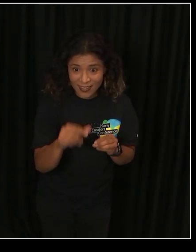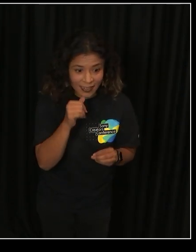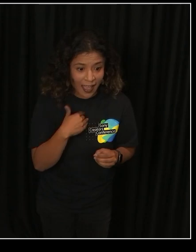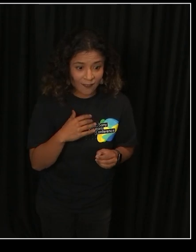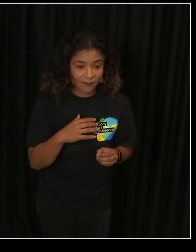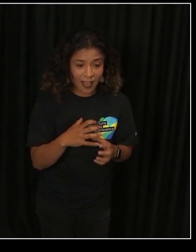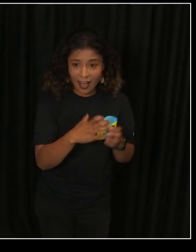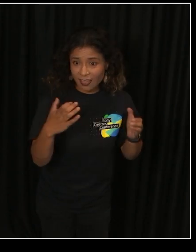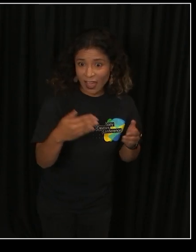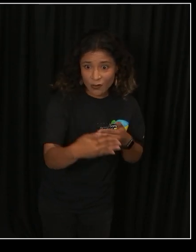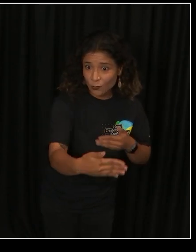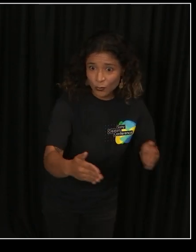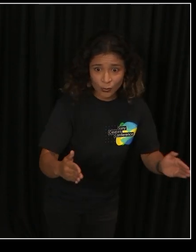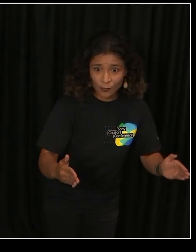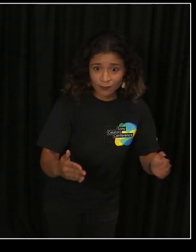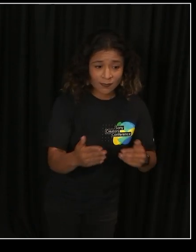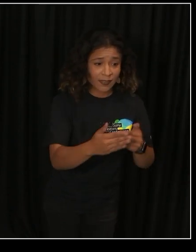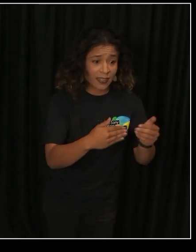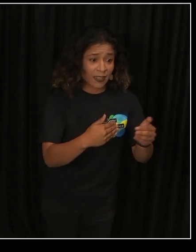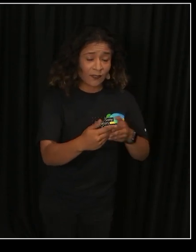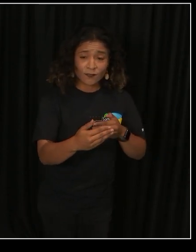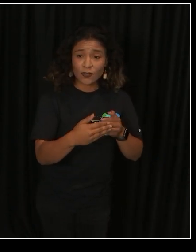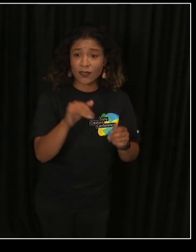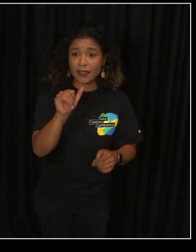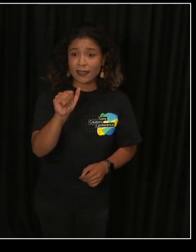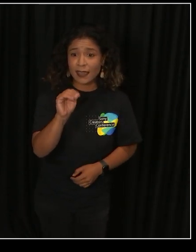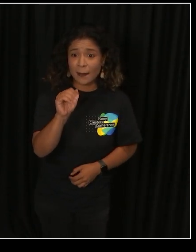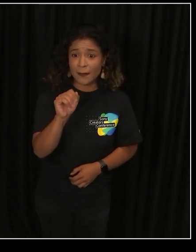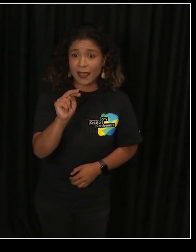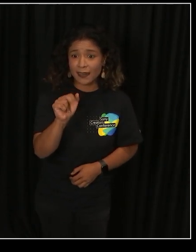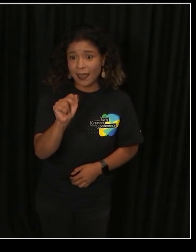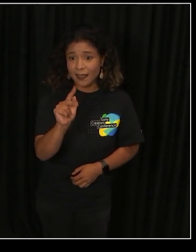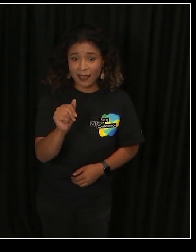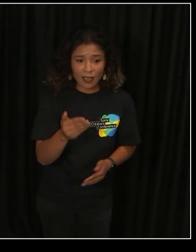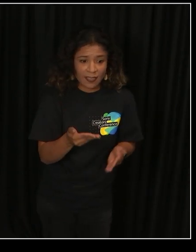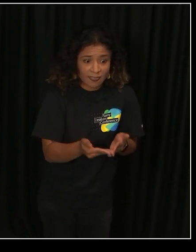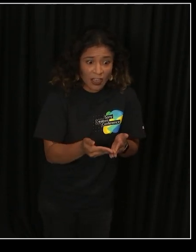And even though Yamanaka was right on GT Sophy Orange's wheels,